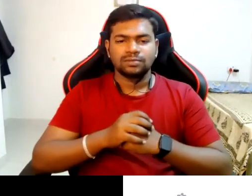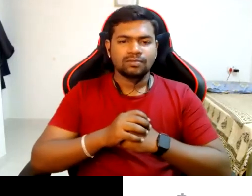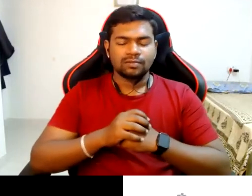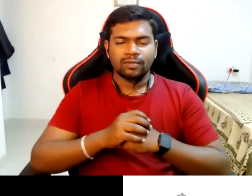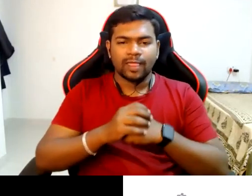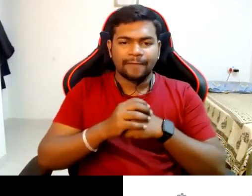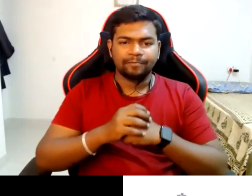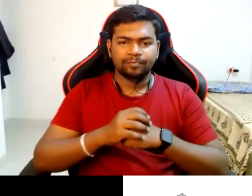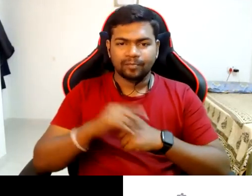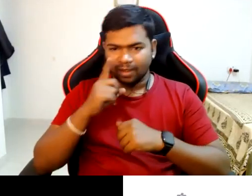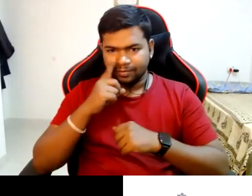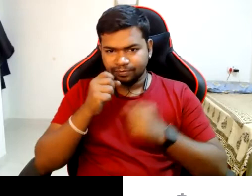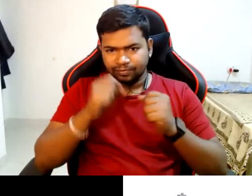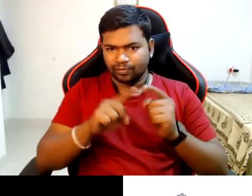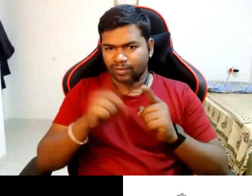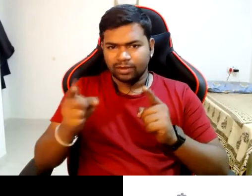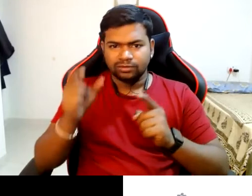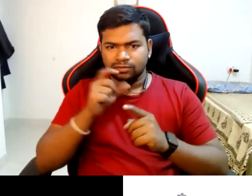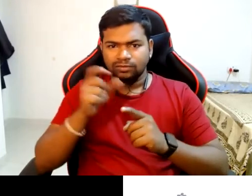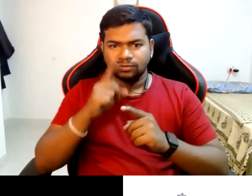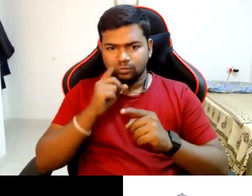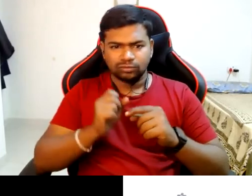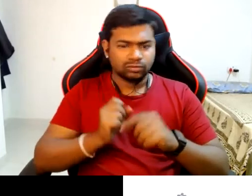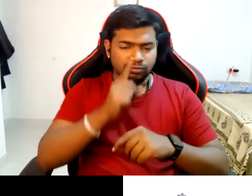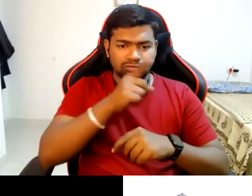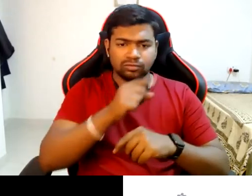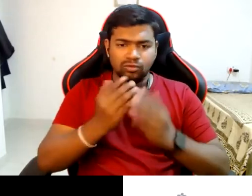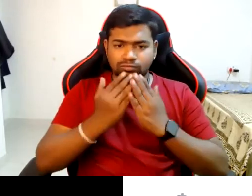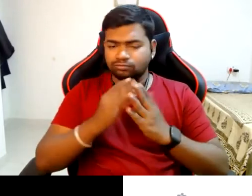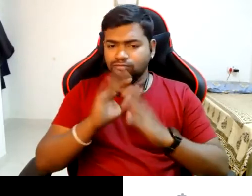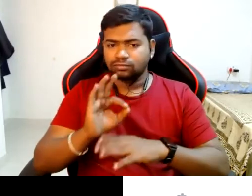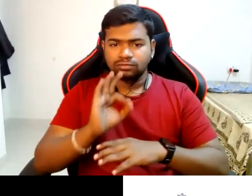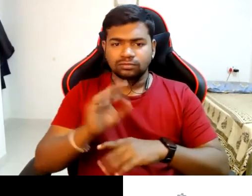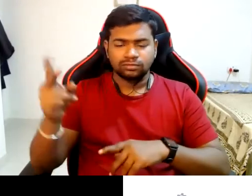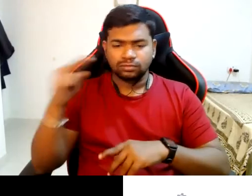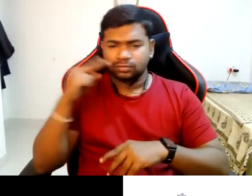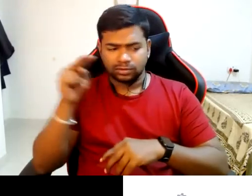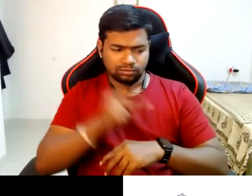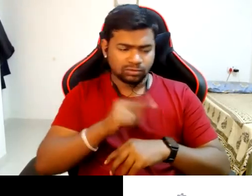the girl who used to sit next to me was a topper. Then I used to write from her, so i rely entirely on her notes.